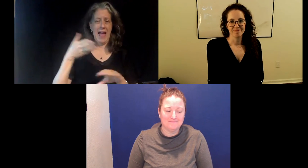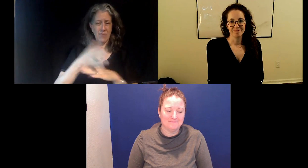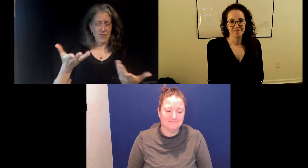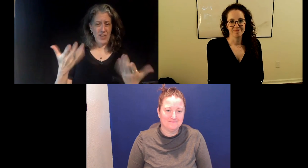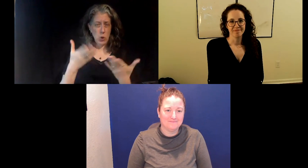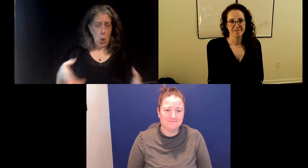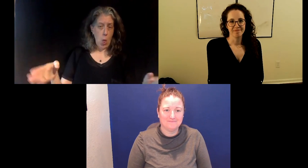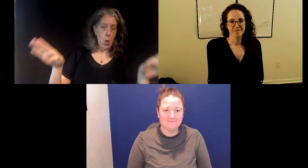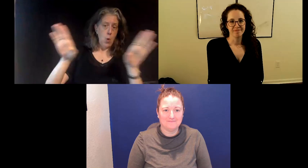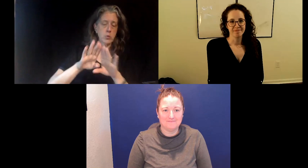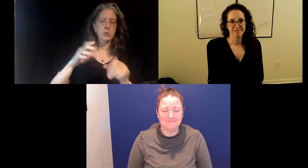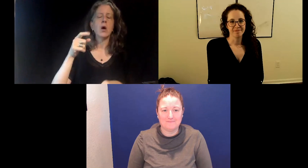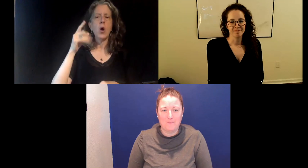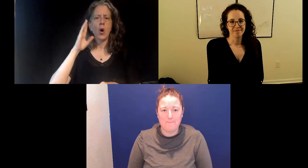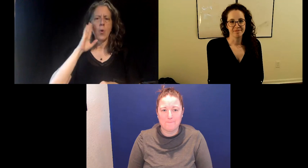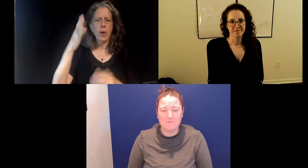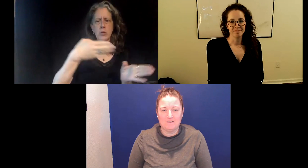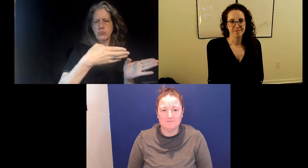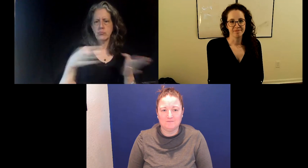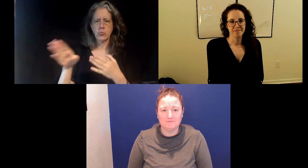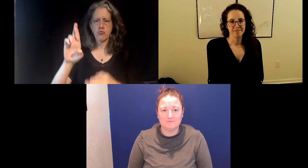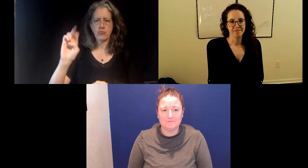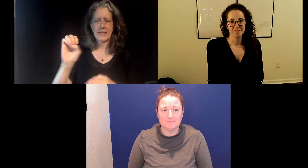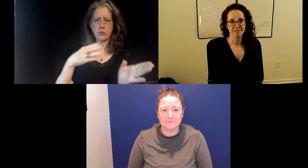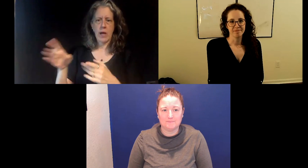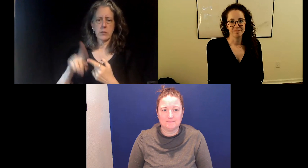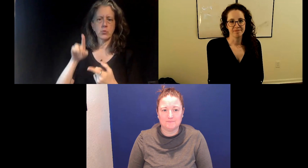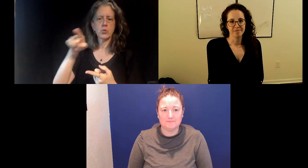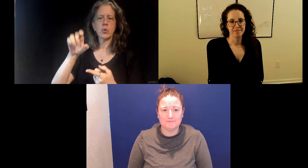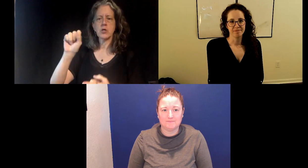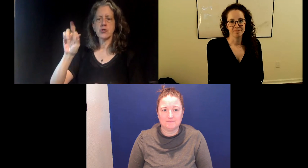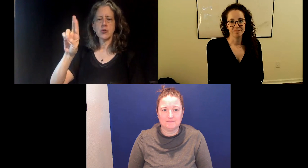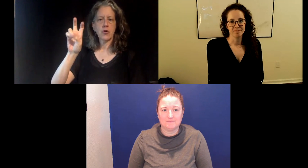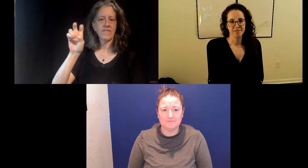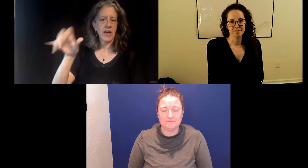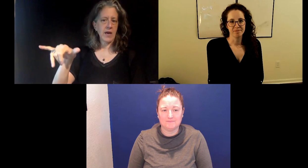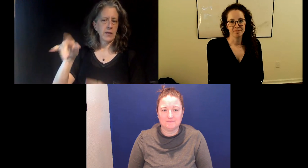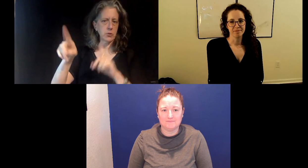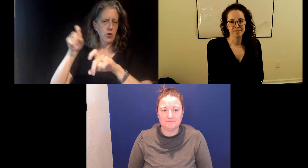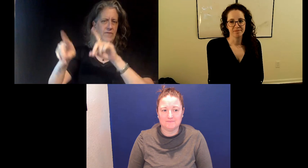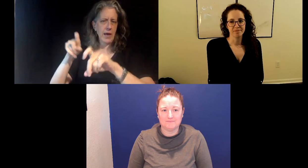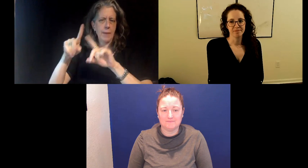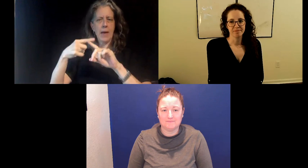let everybody in the audience know that after we close this webinar we will be um planning some